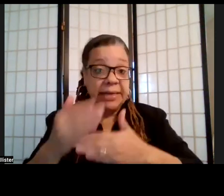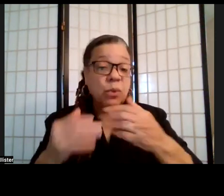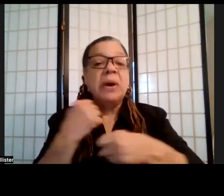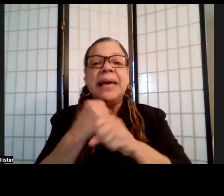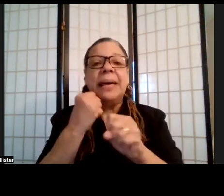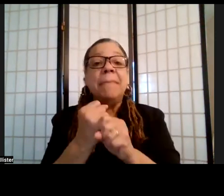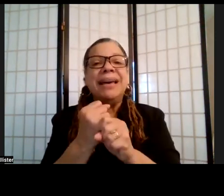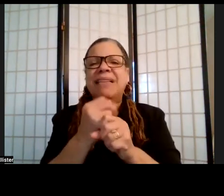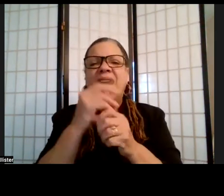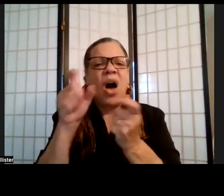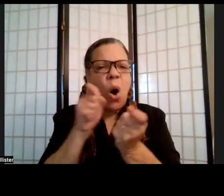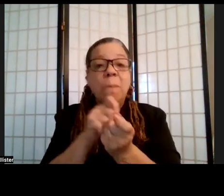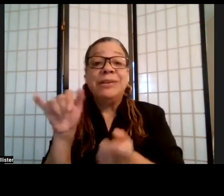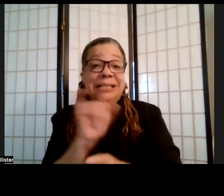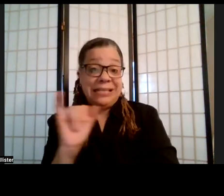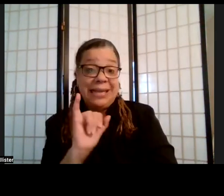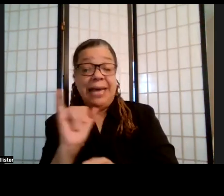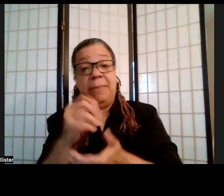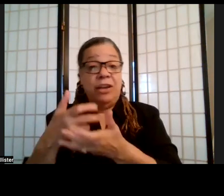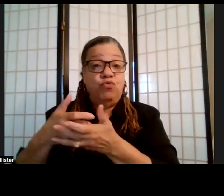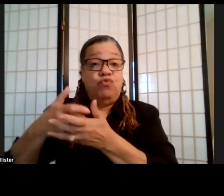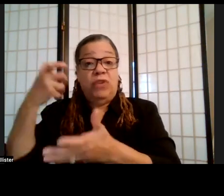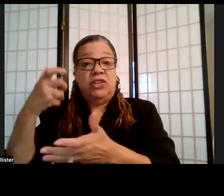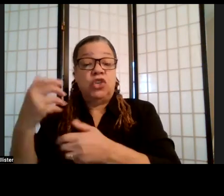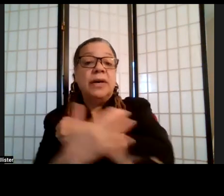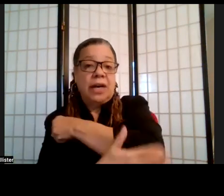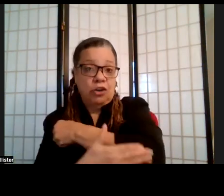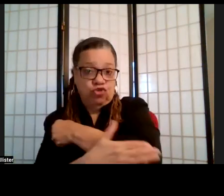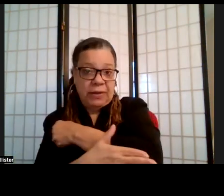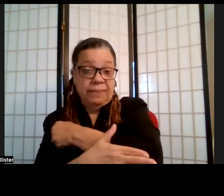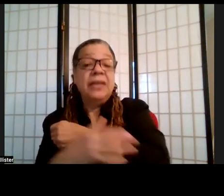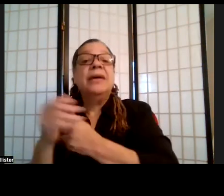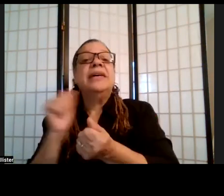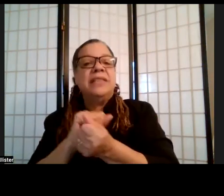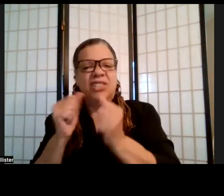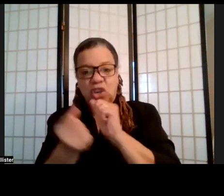to what was available in more affluent countries. The change in the patent laws made it very difficult for international companies